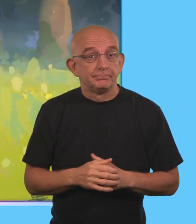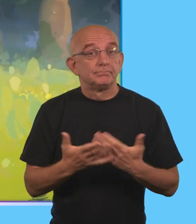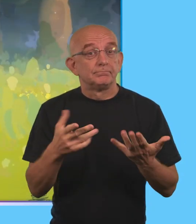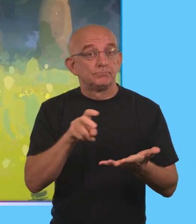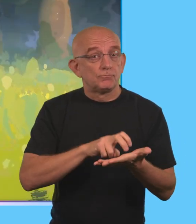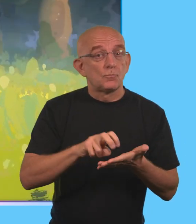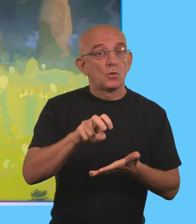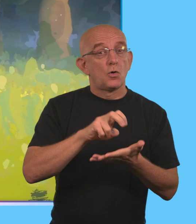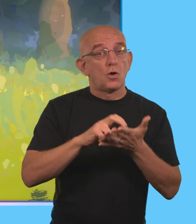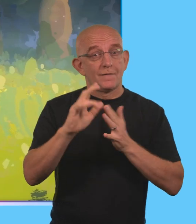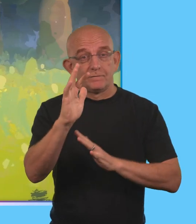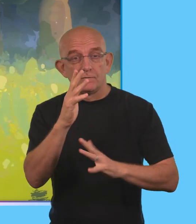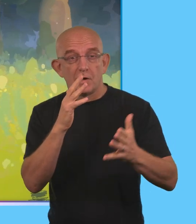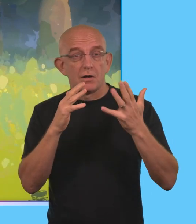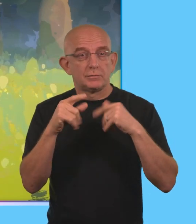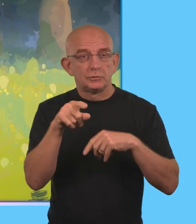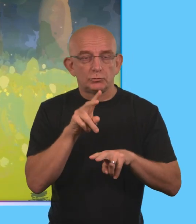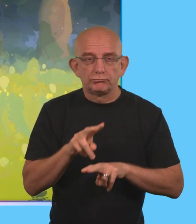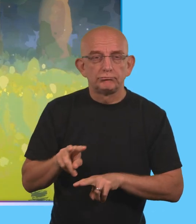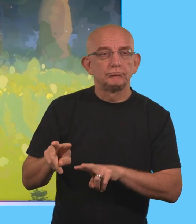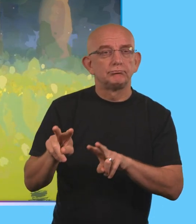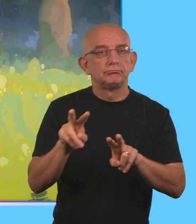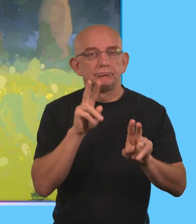Walk in the forest and listen for the sounds of flowers.